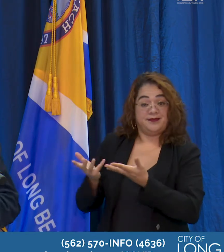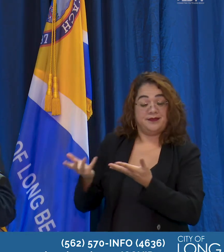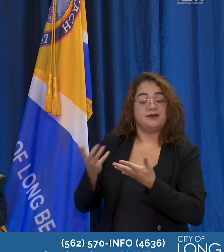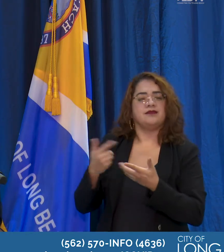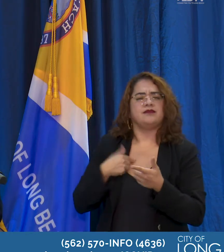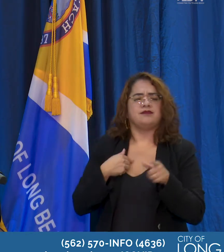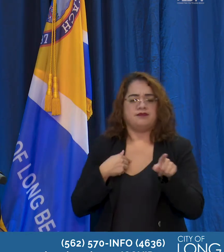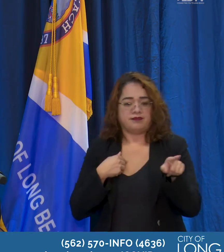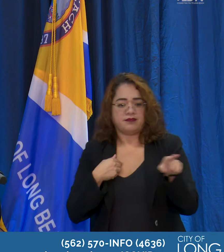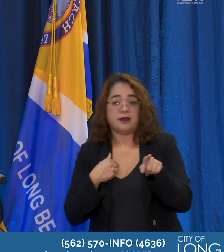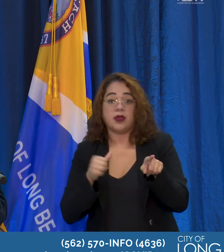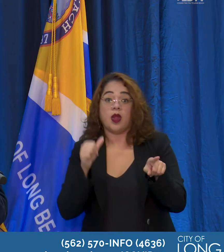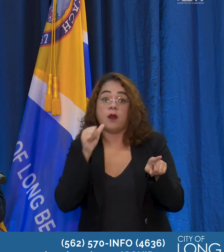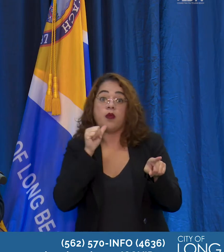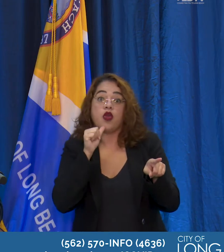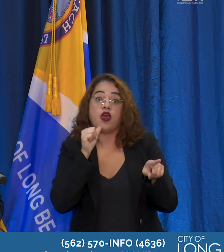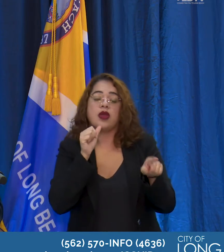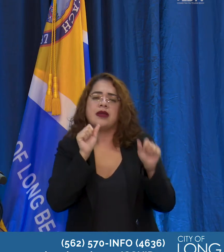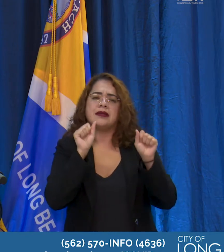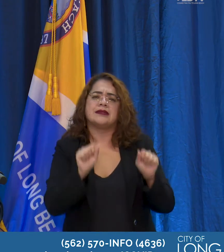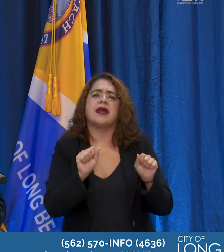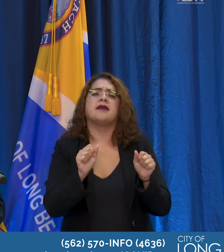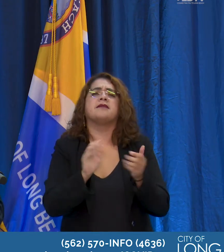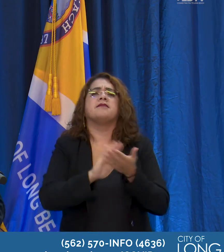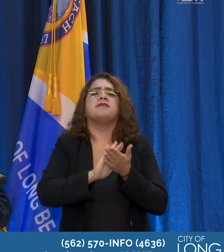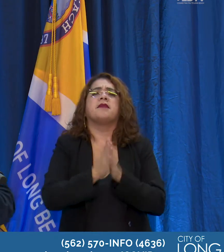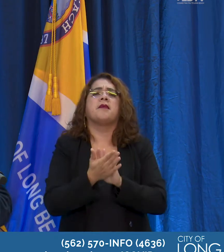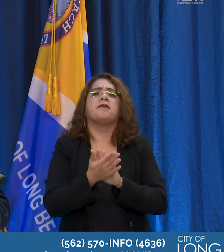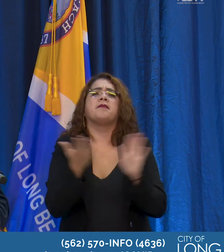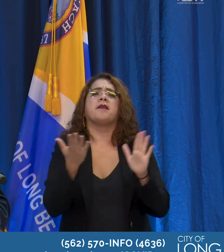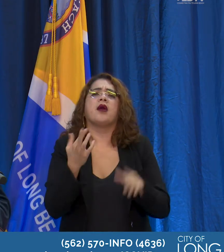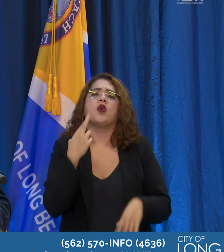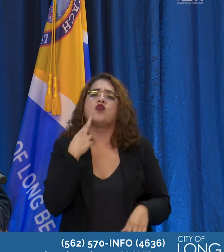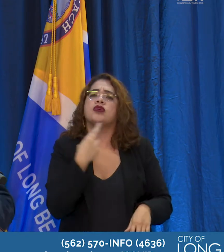that some of them can be essentially viewed as restaurants.